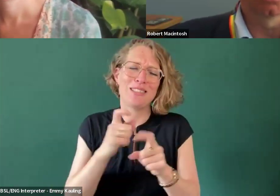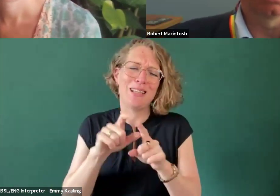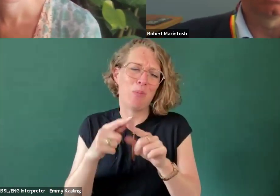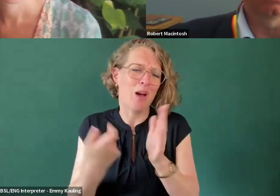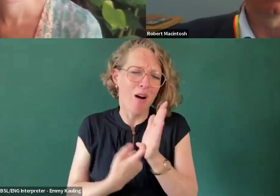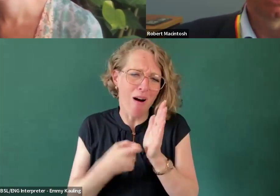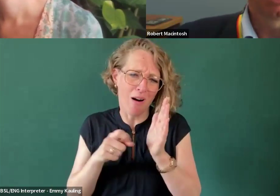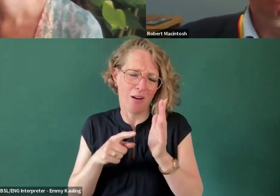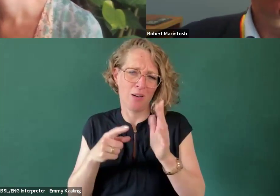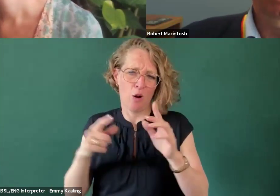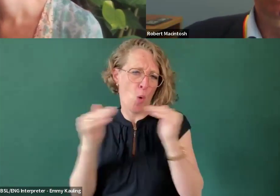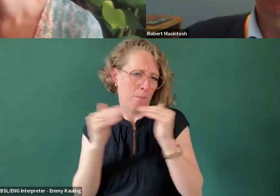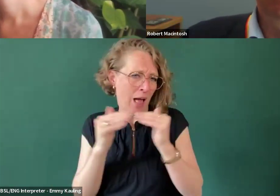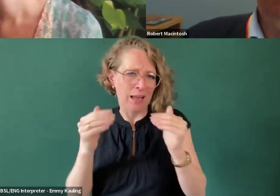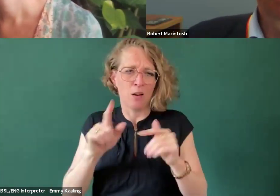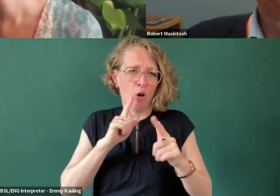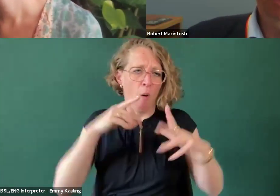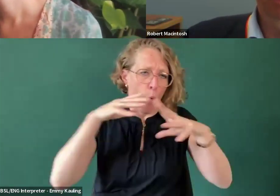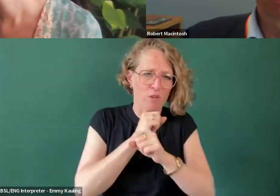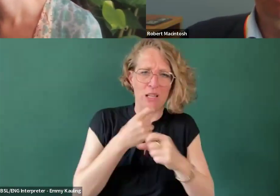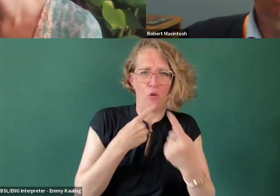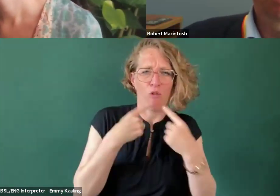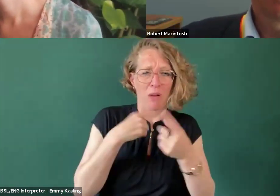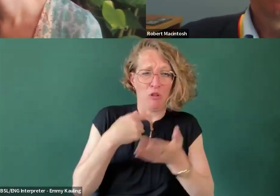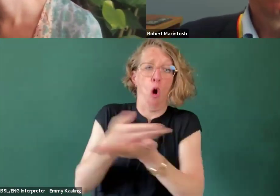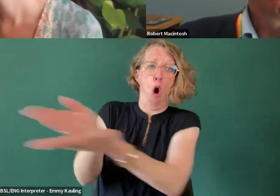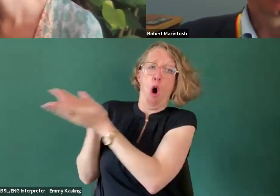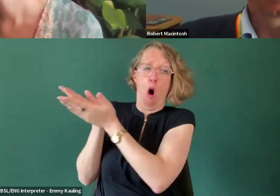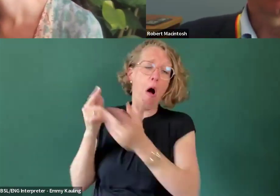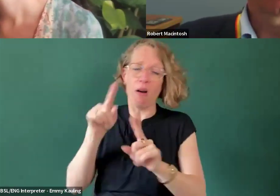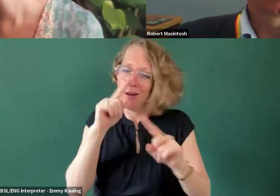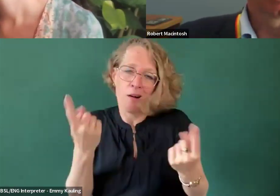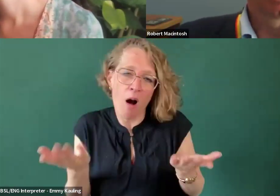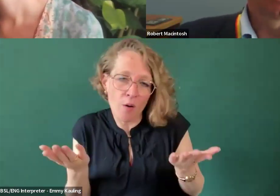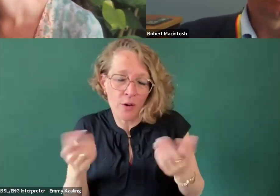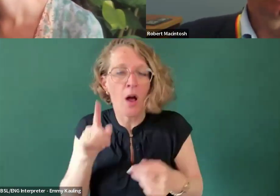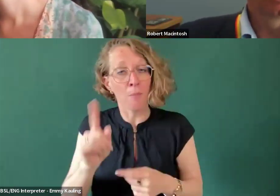disclose the details of confidential projects that you've seen. But there are things that we can do